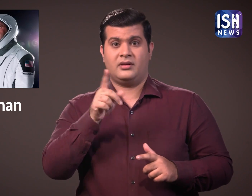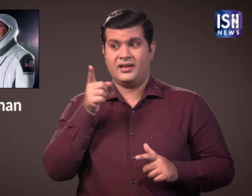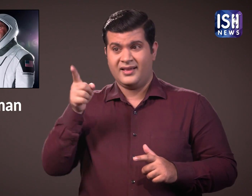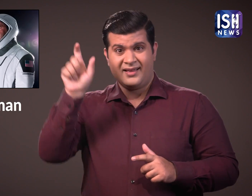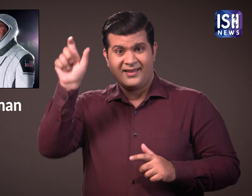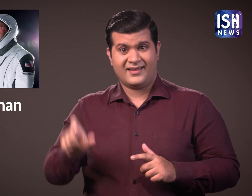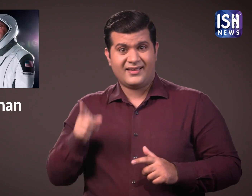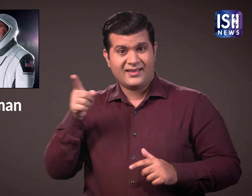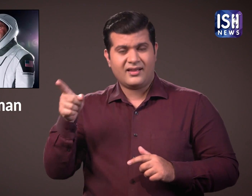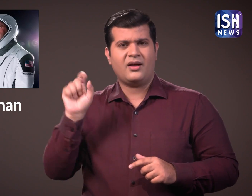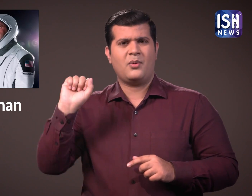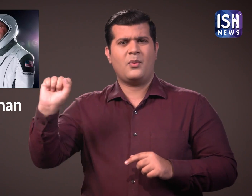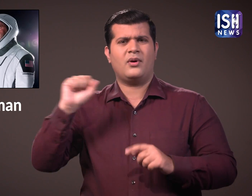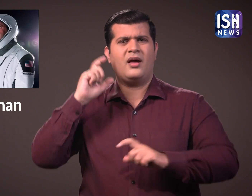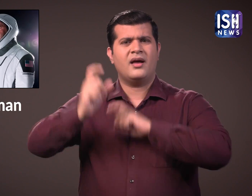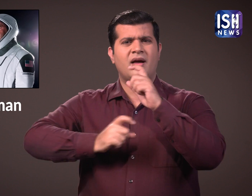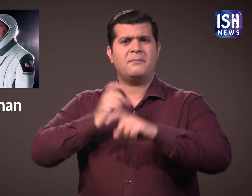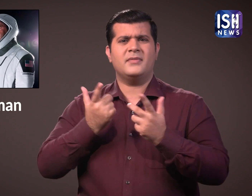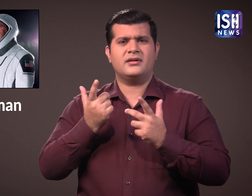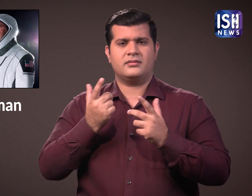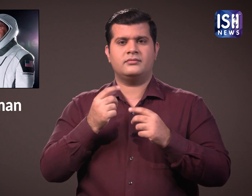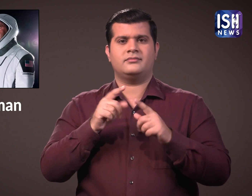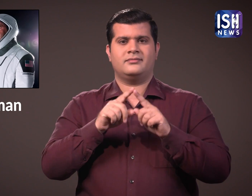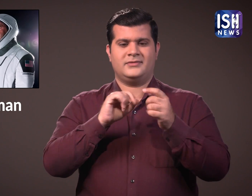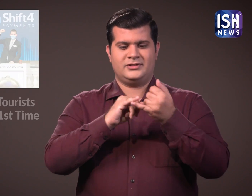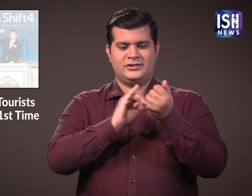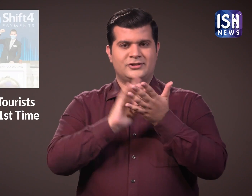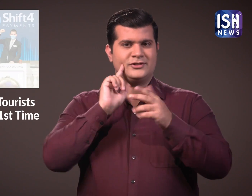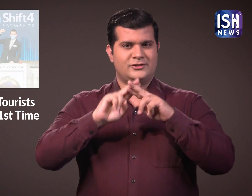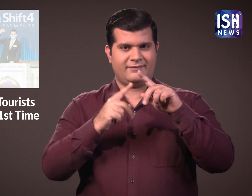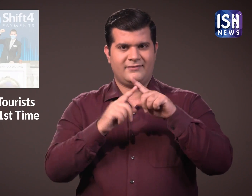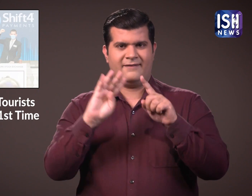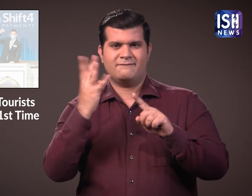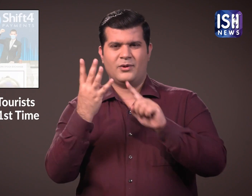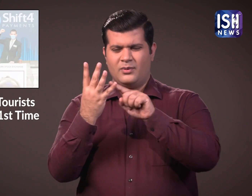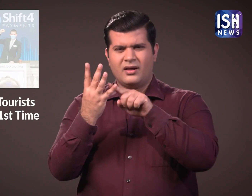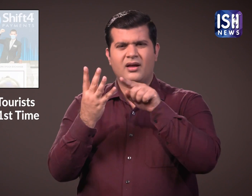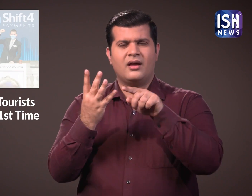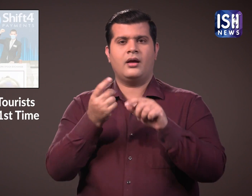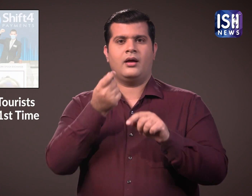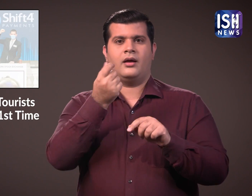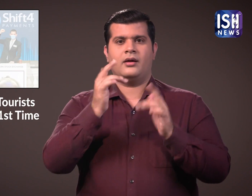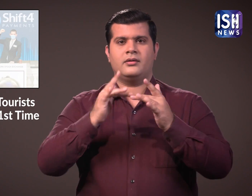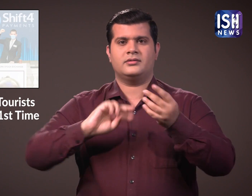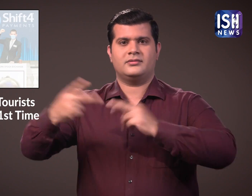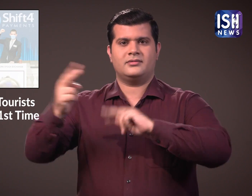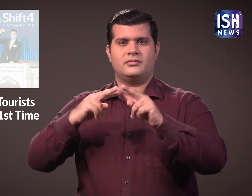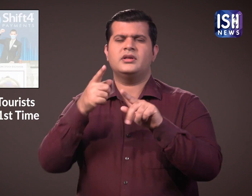He is the founder of payment processing company Shift4.